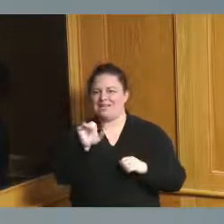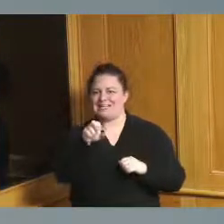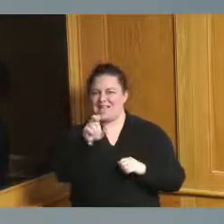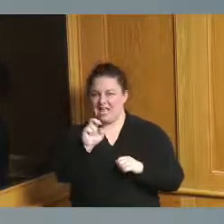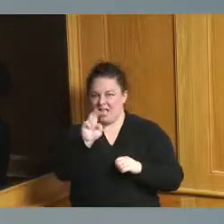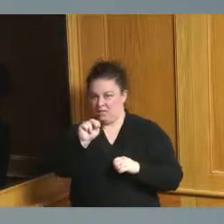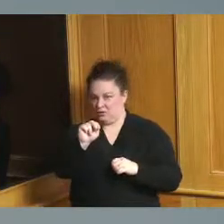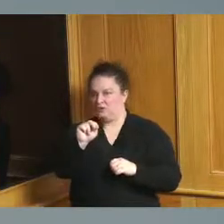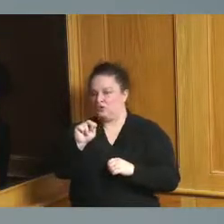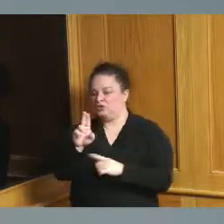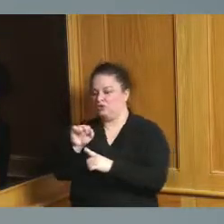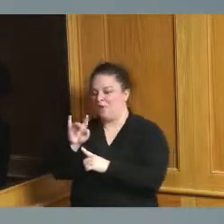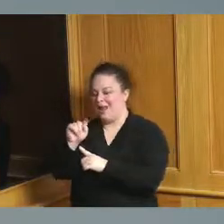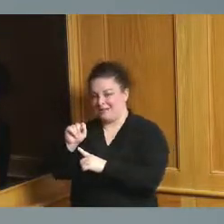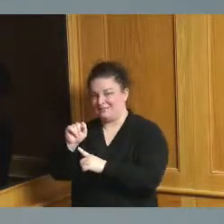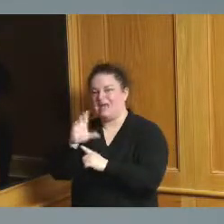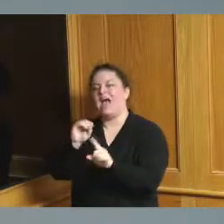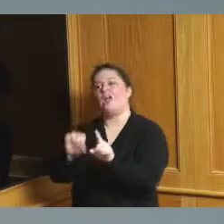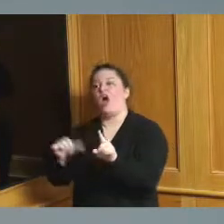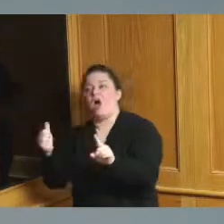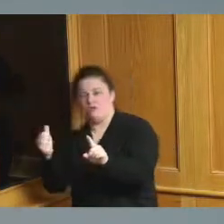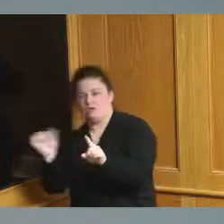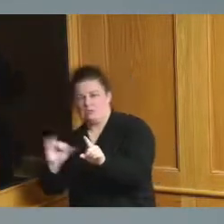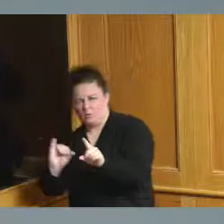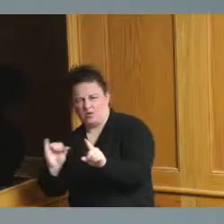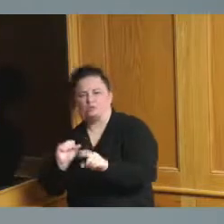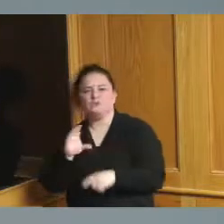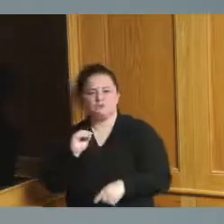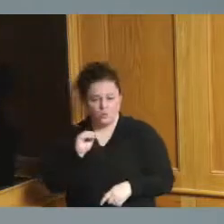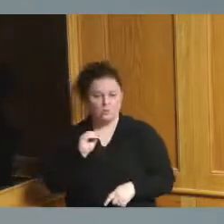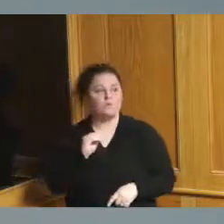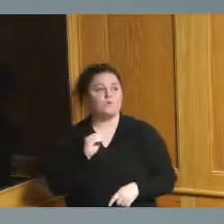bargaining unit as well so I'll follow as i talked to you a little bit earlier